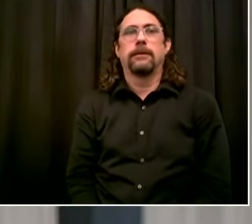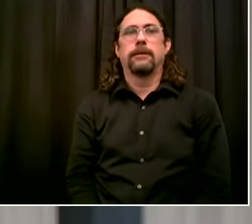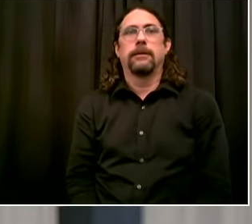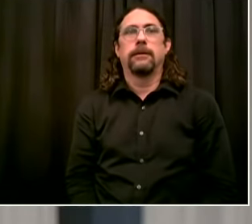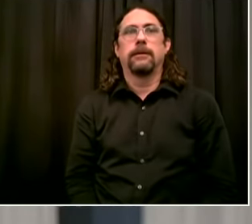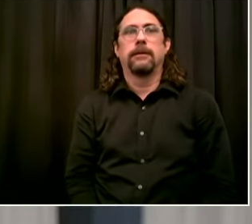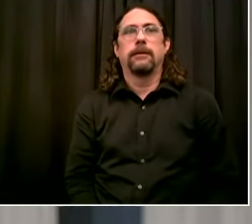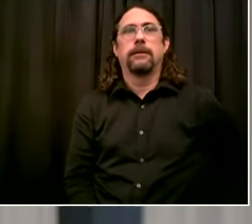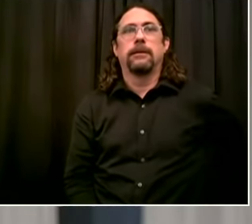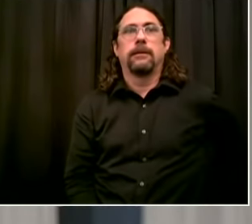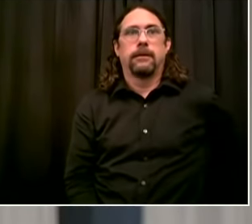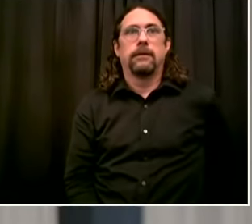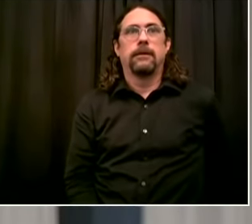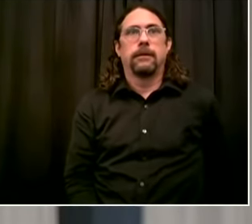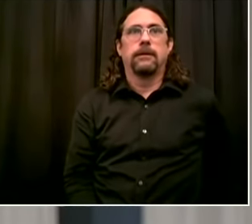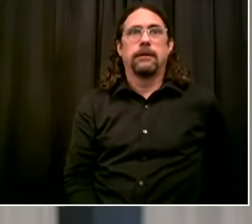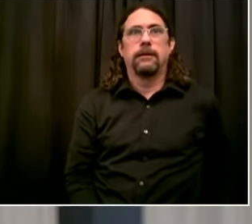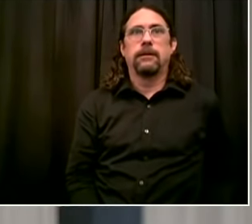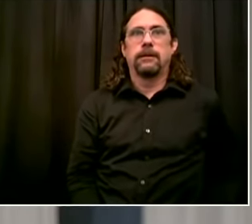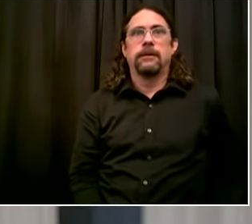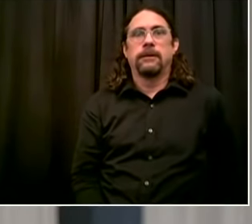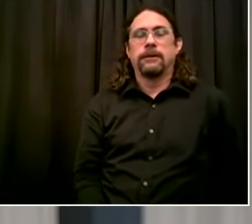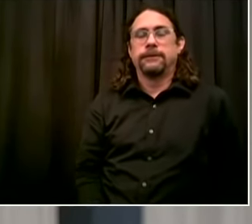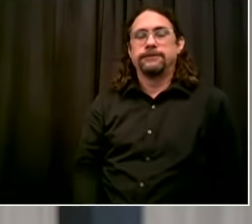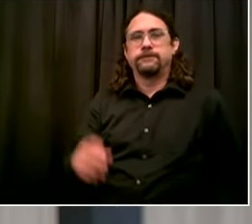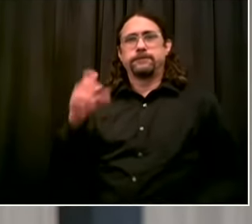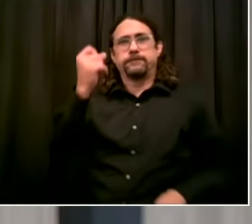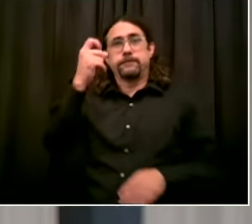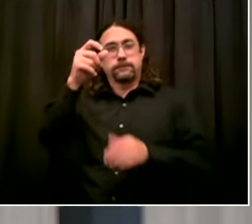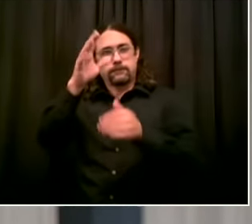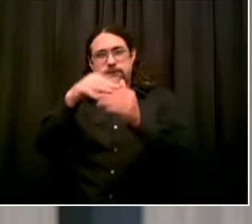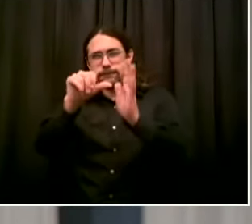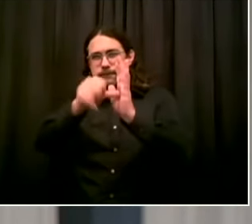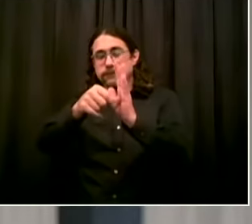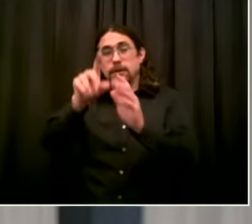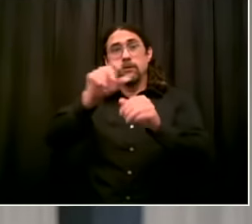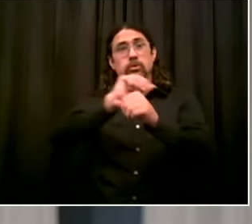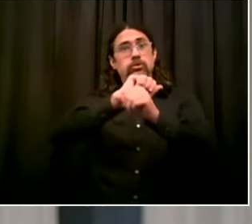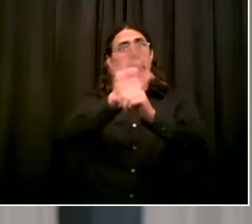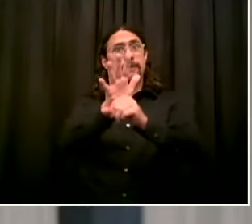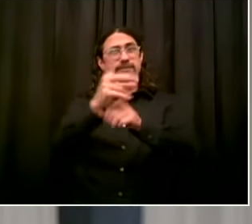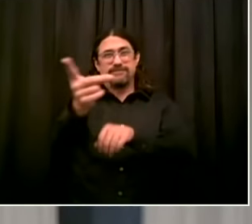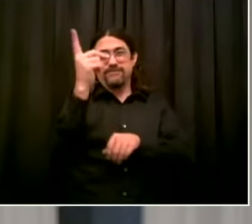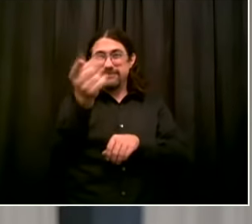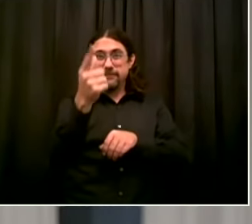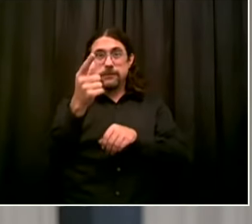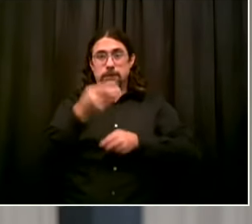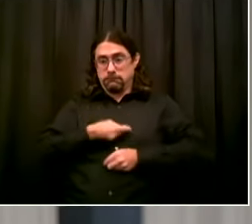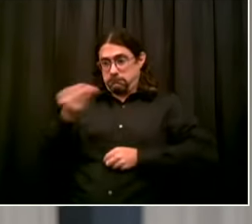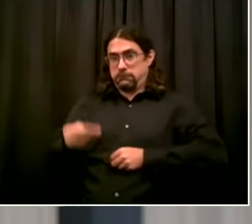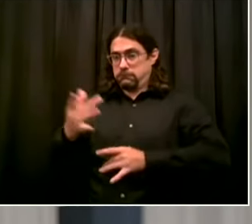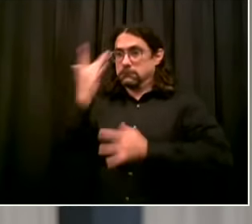OUR RIGHTS ON THE ADDITIOANL STEPS WHICH IS THE CLOSING OF SBUINESSES ON